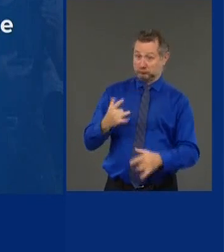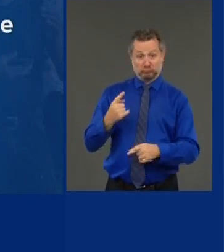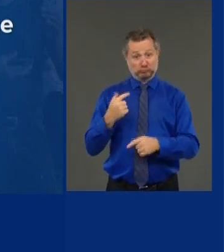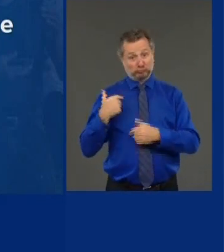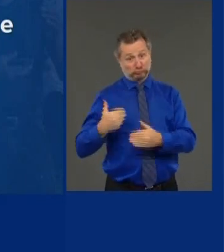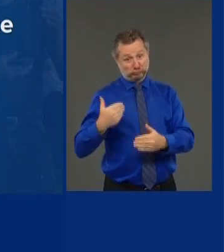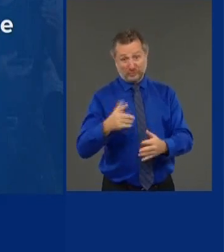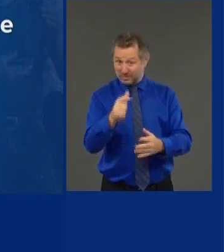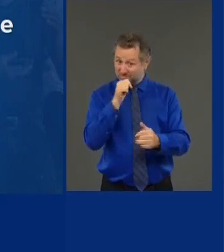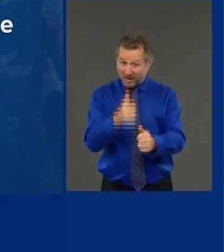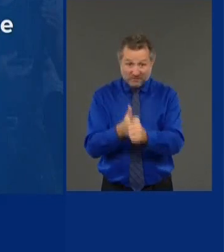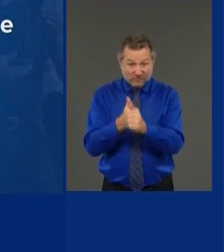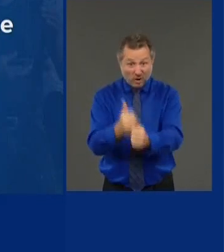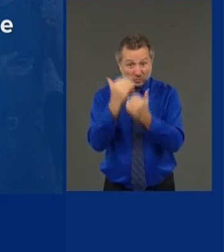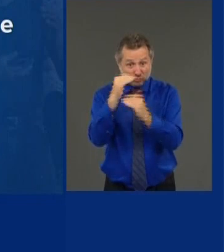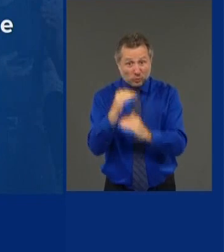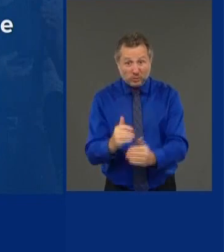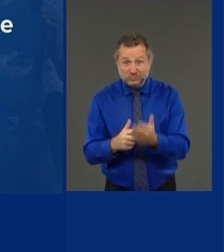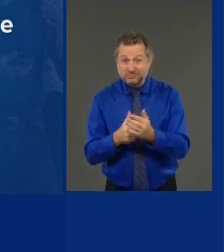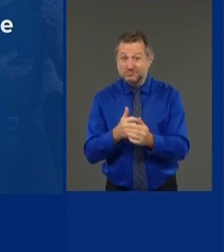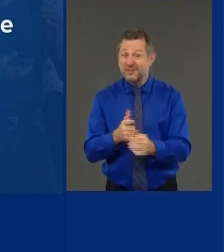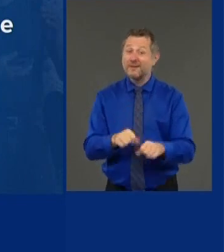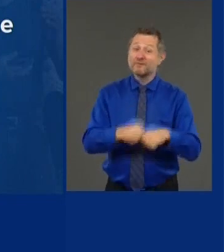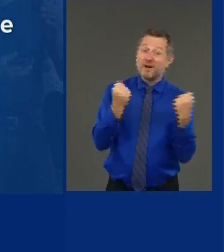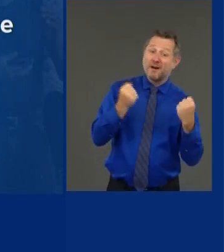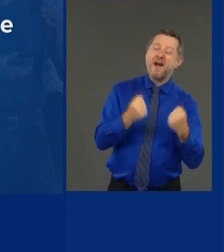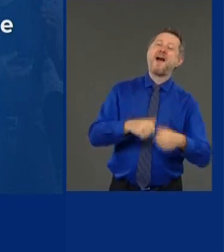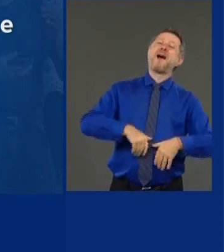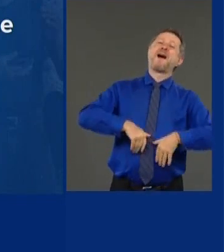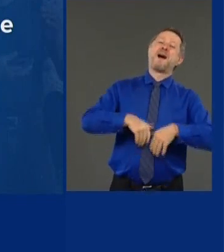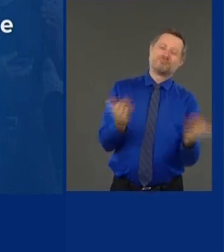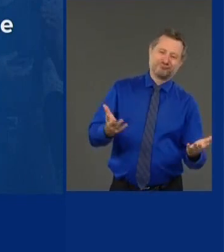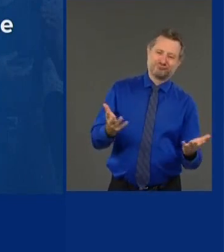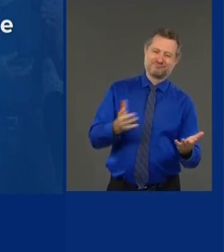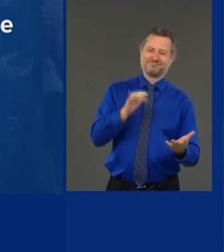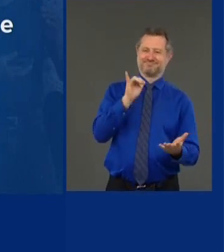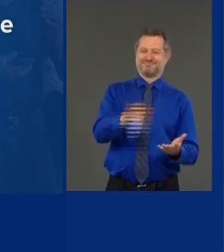IS, SOMEONE'S GOING TO BE THERE TO WATCH AND TO CHECK, AND THAT'S THE WAY IT SHOULD BE. IF YOU'RE FOLLOWING THE RULES,